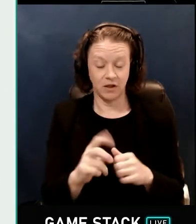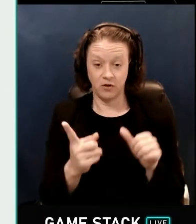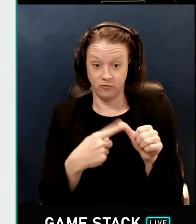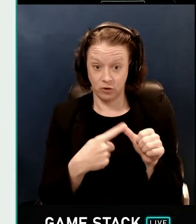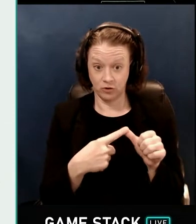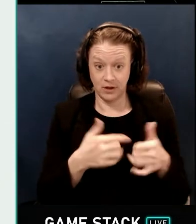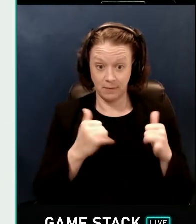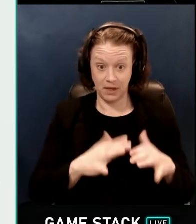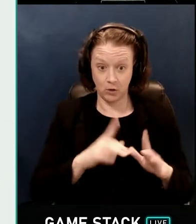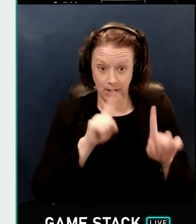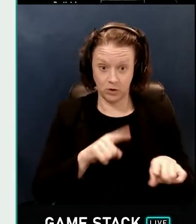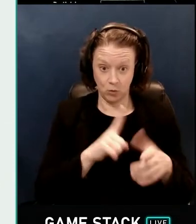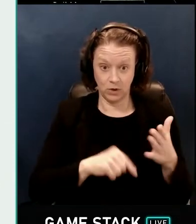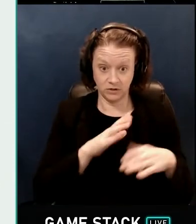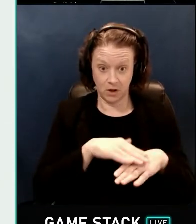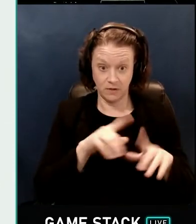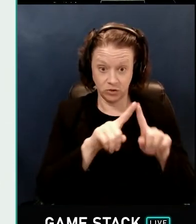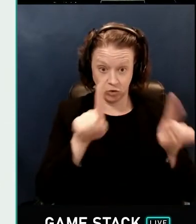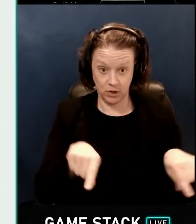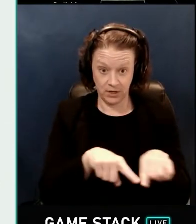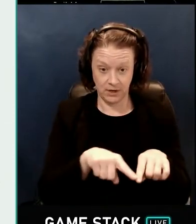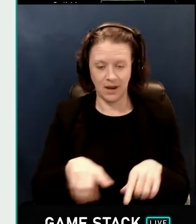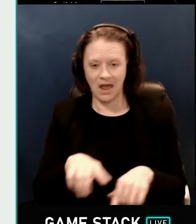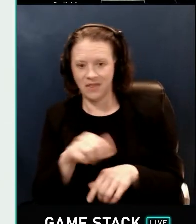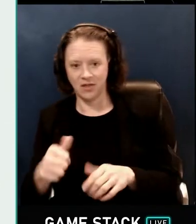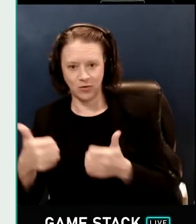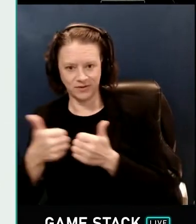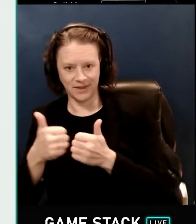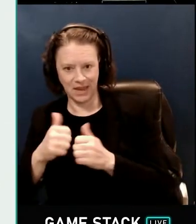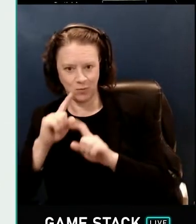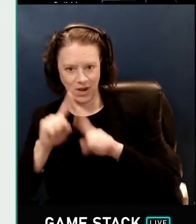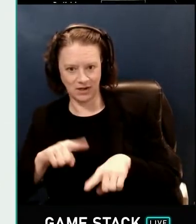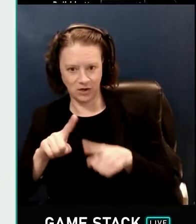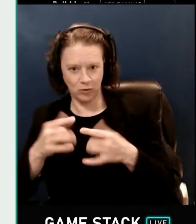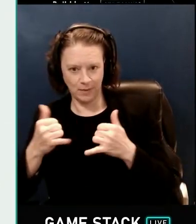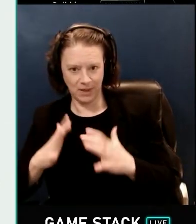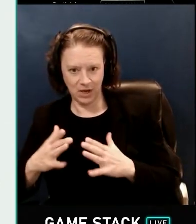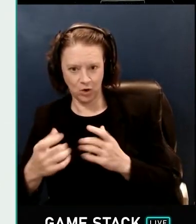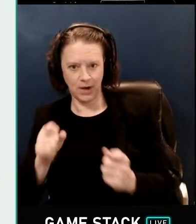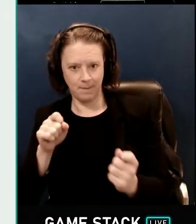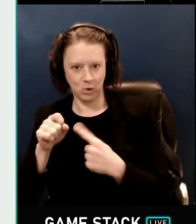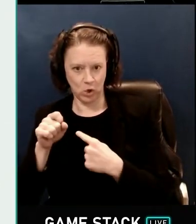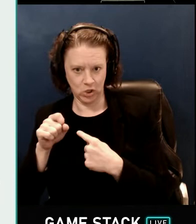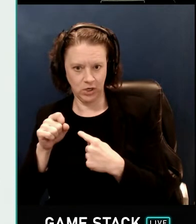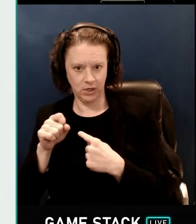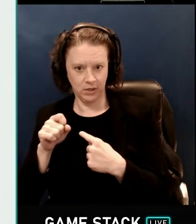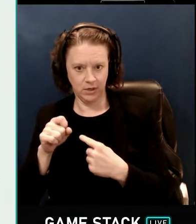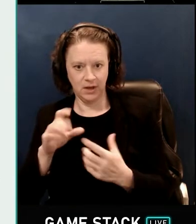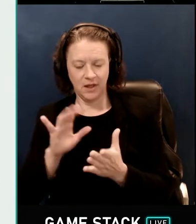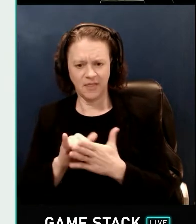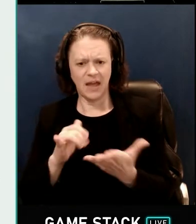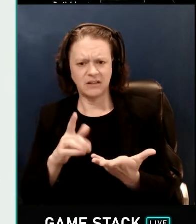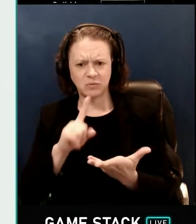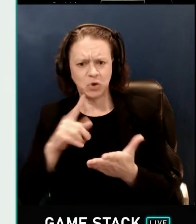and the other is the game reacting to player input. Those are pretty close, when you're playing in your living room,